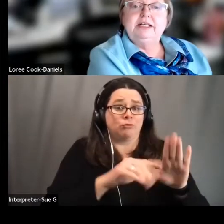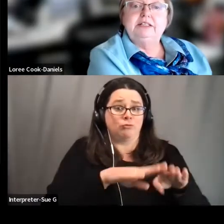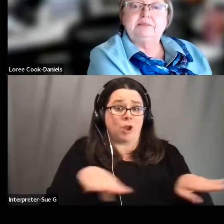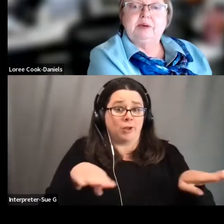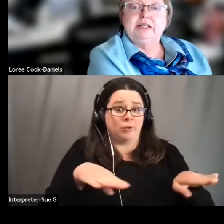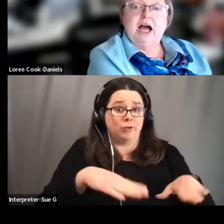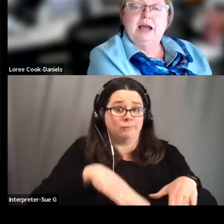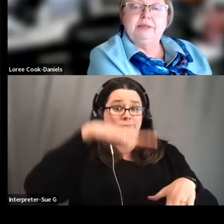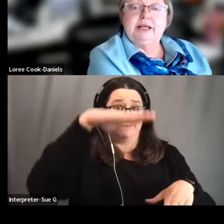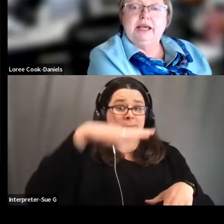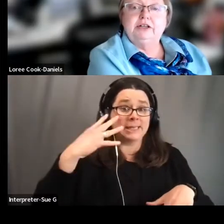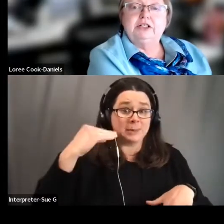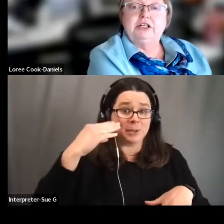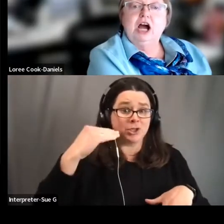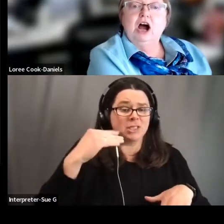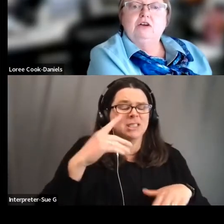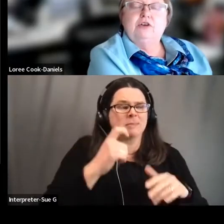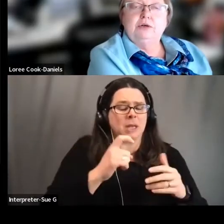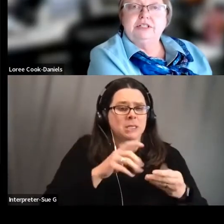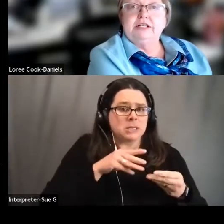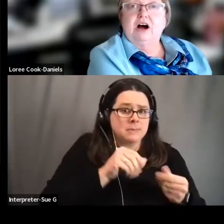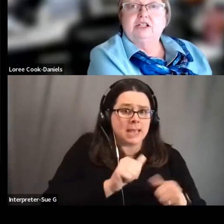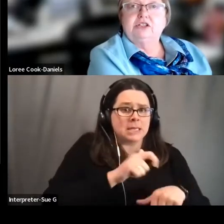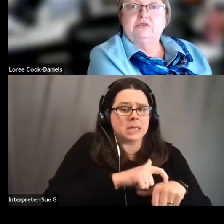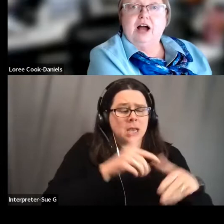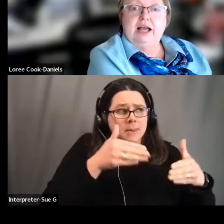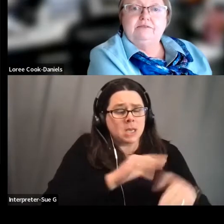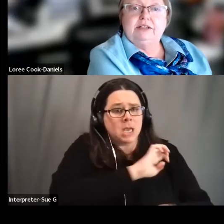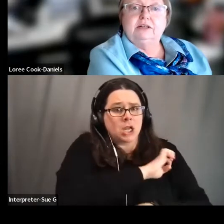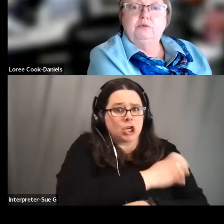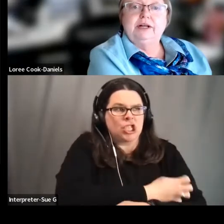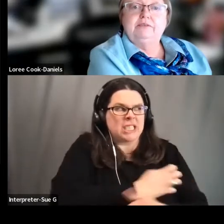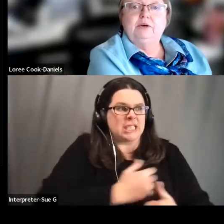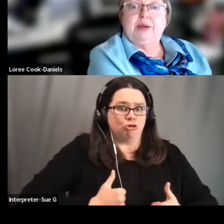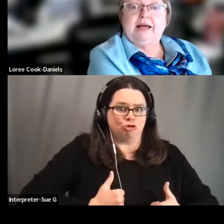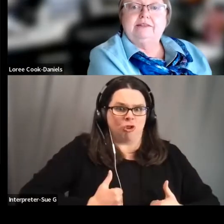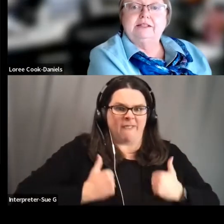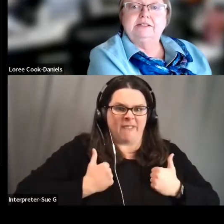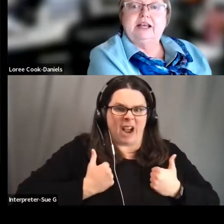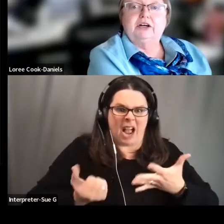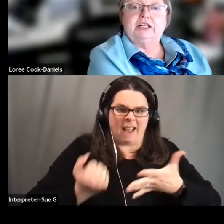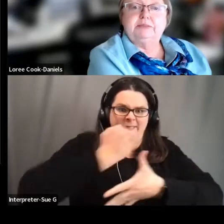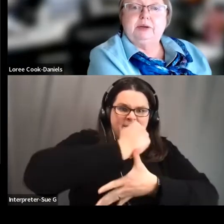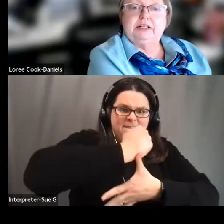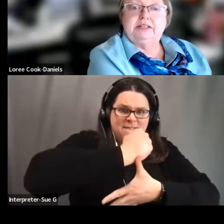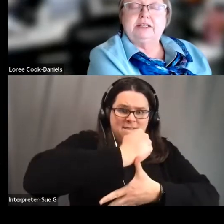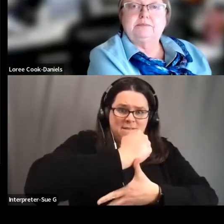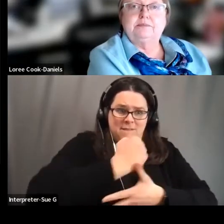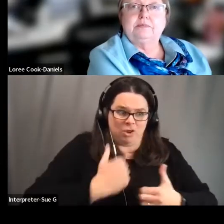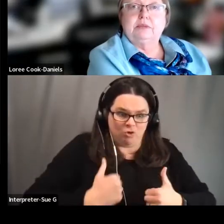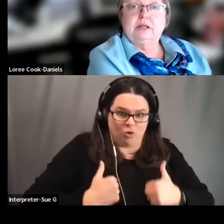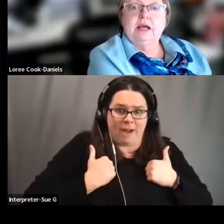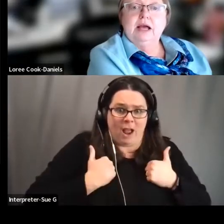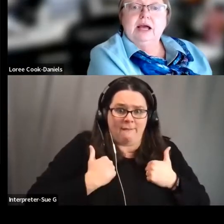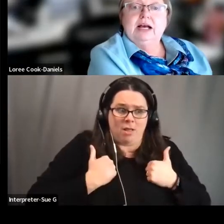need to spend time and energy focusing on surviving whatever bad things they are experiencing.